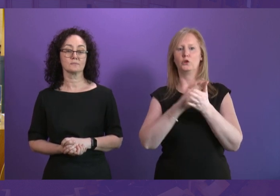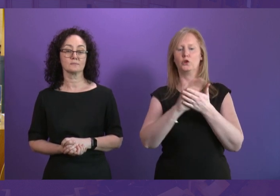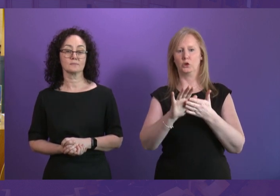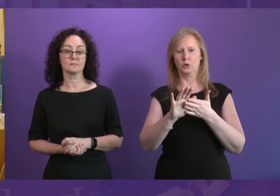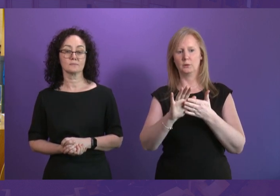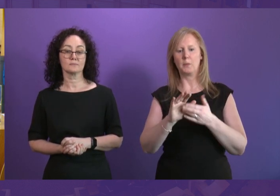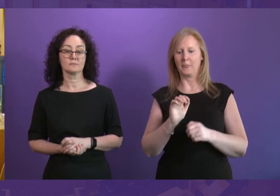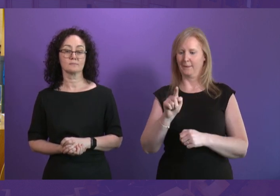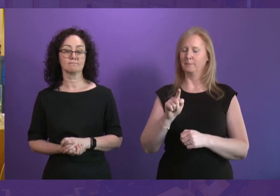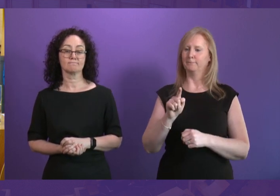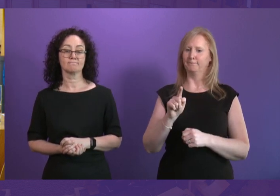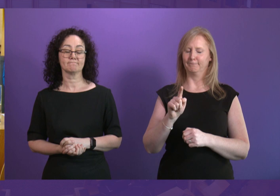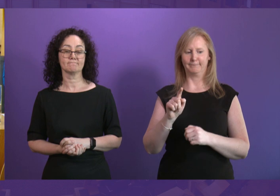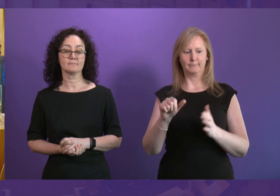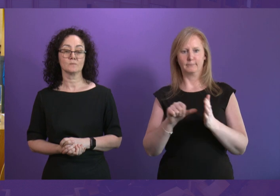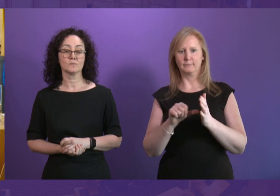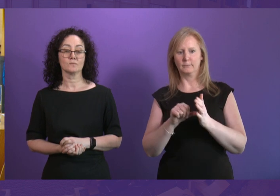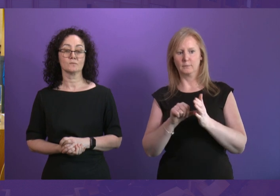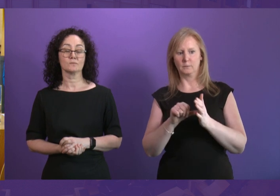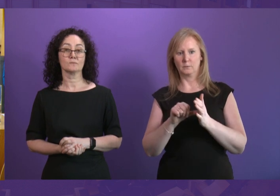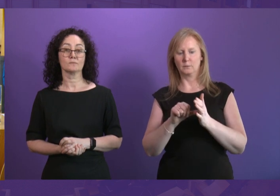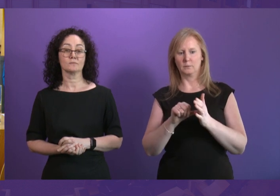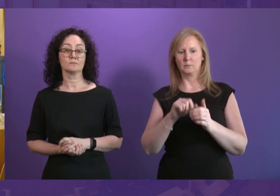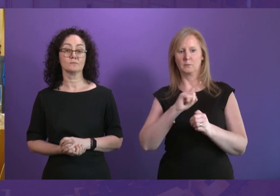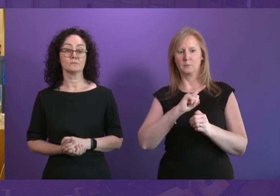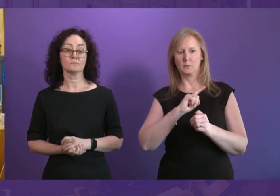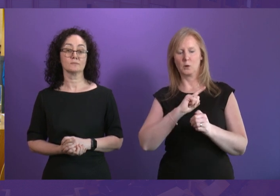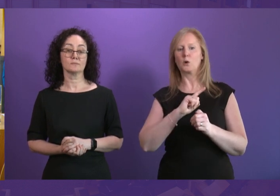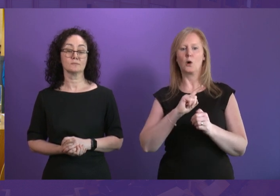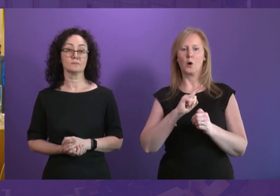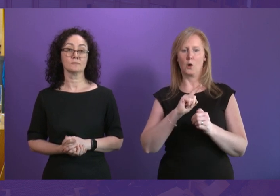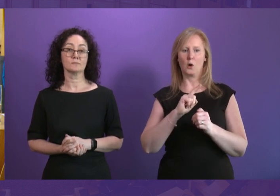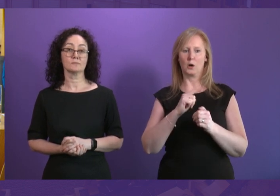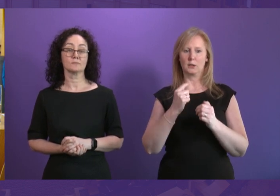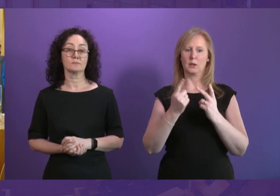it would take two hours to arrive, the first twin was sent by road to Inverness.